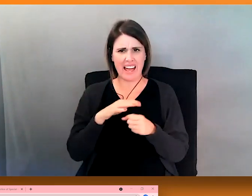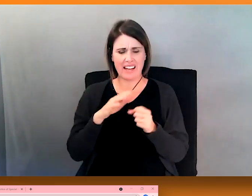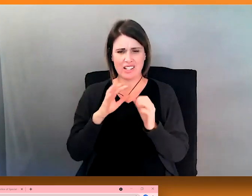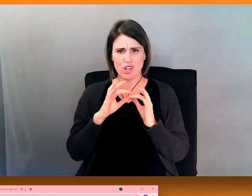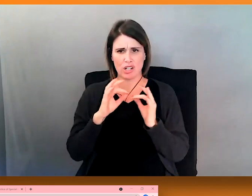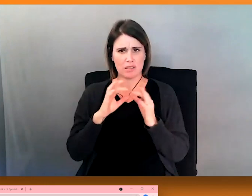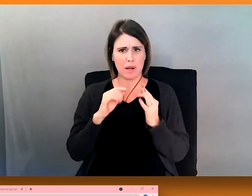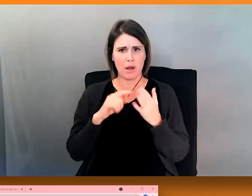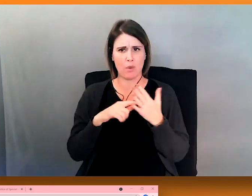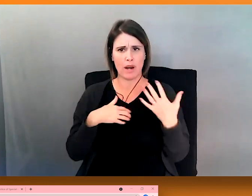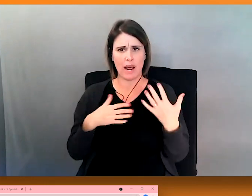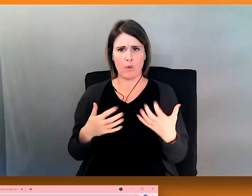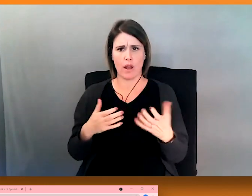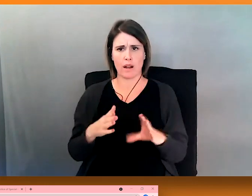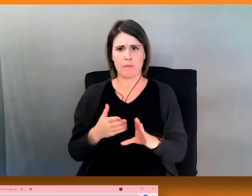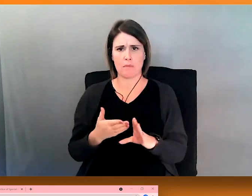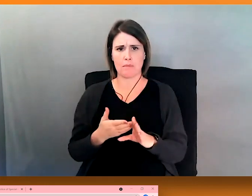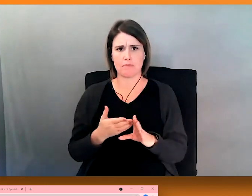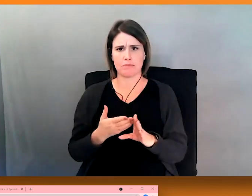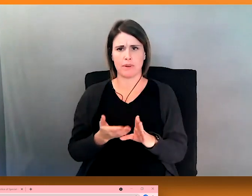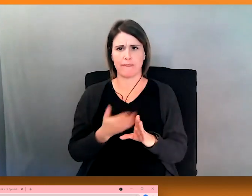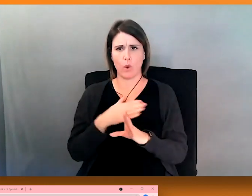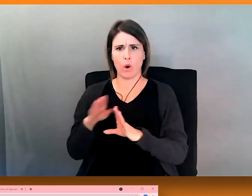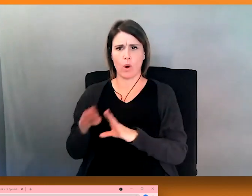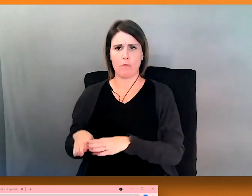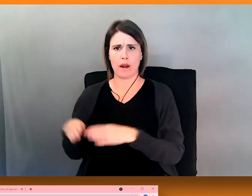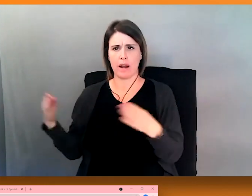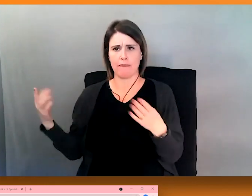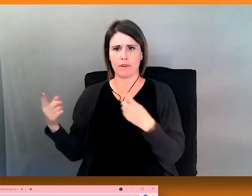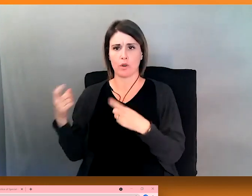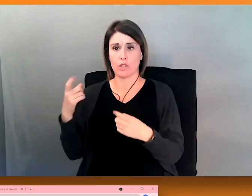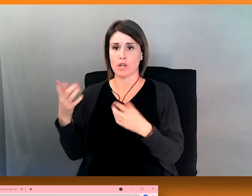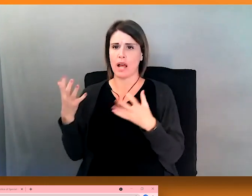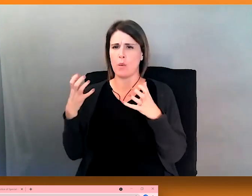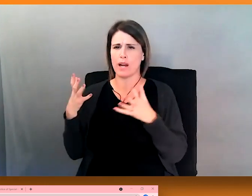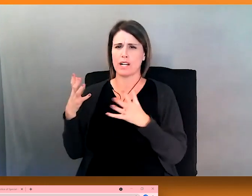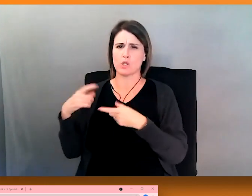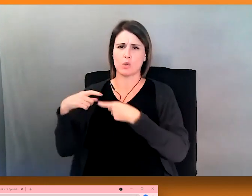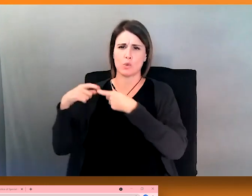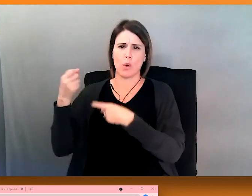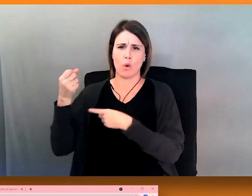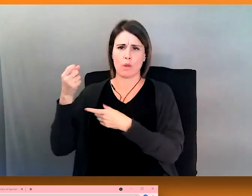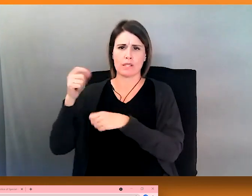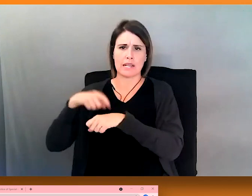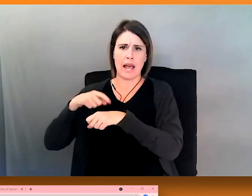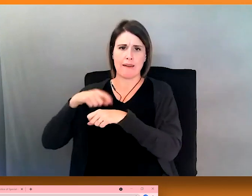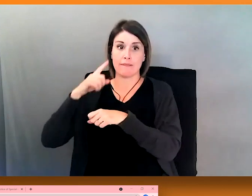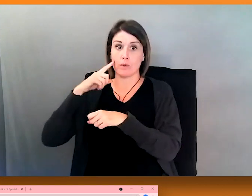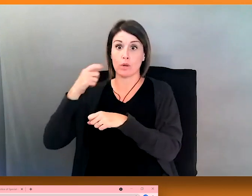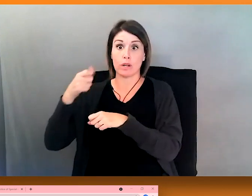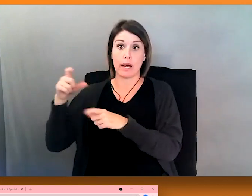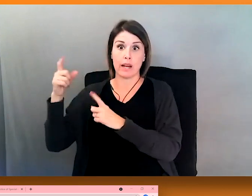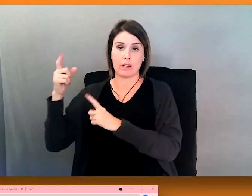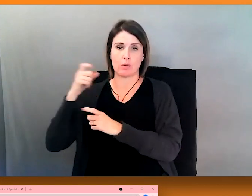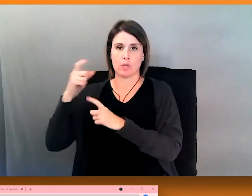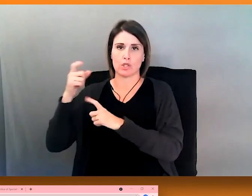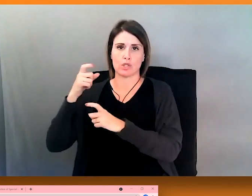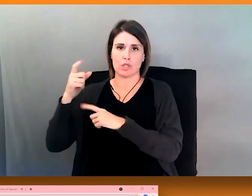before opening it up for questions. I wanted to leave some time for questions.